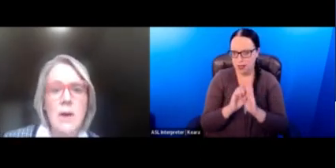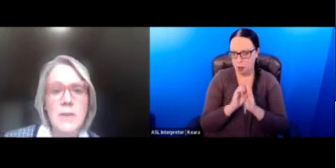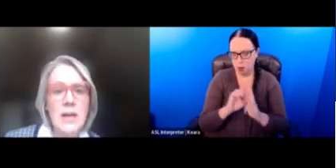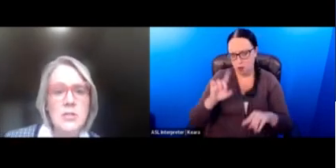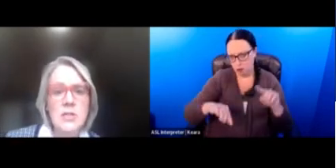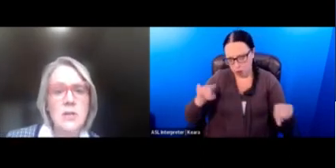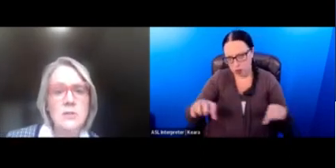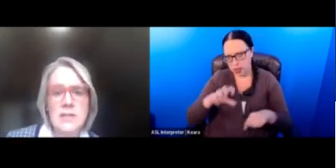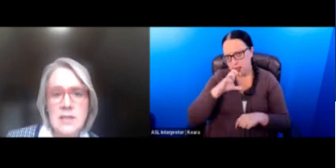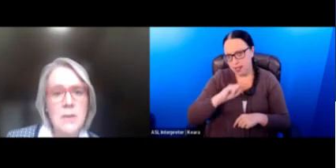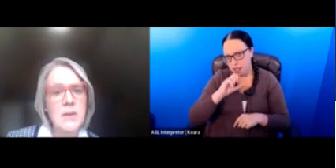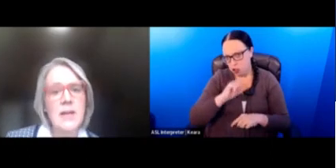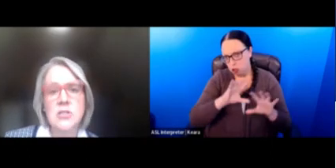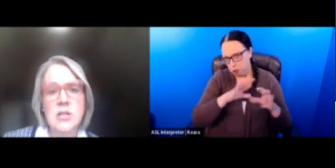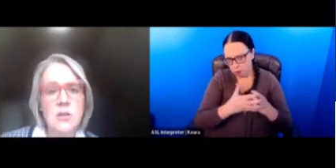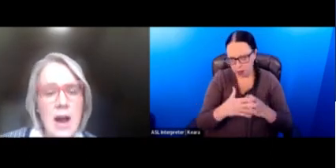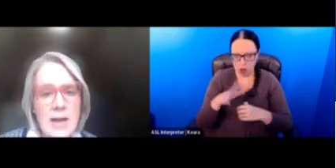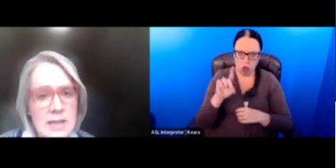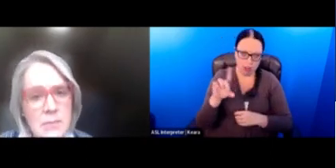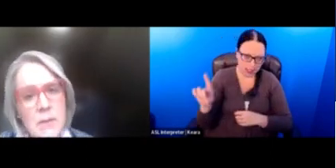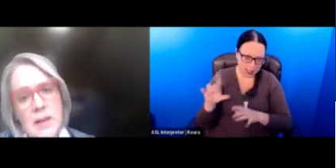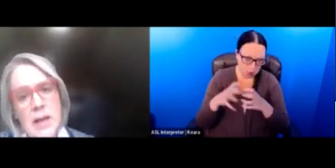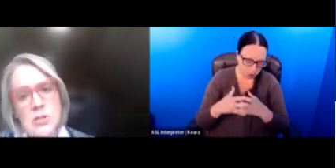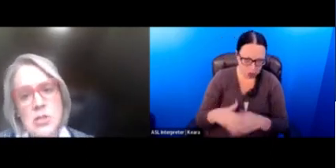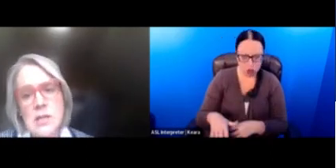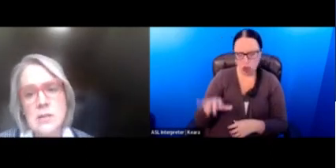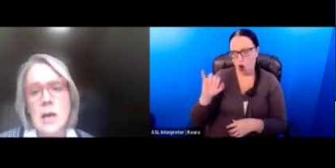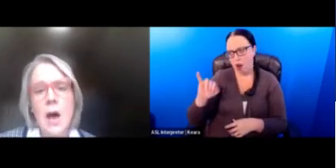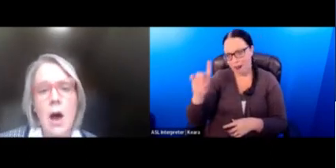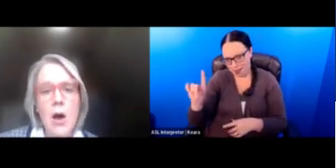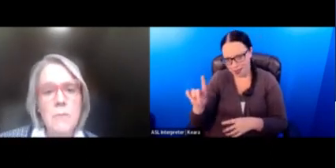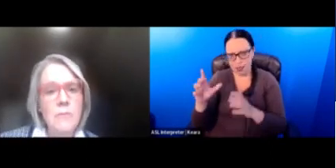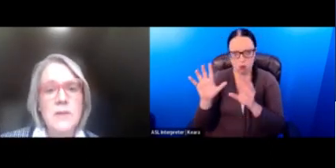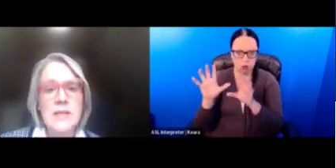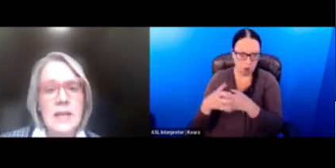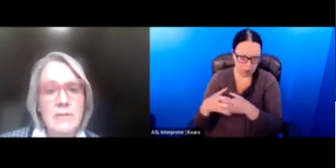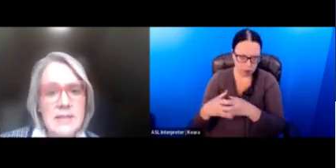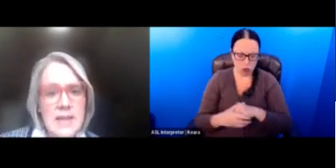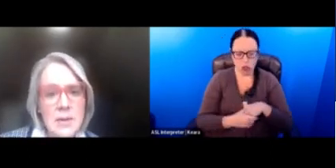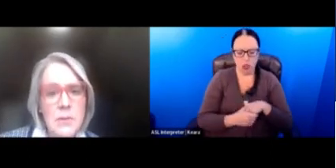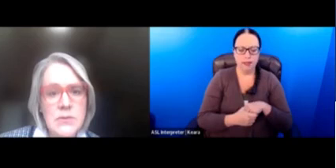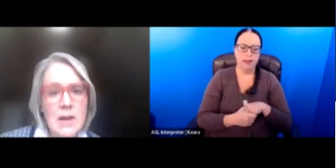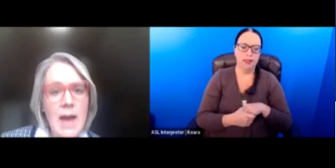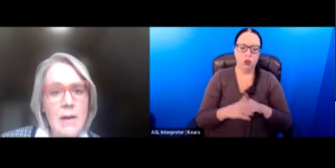concept of the dignity of choice, informed choice, and that risk mitigation could be